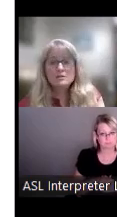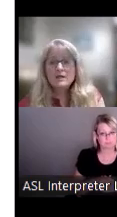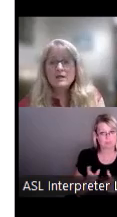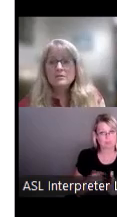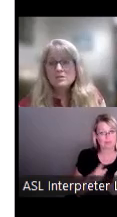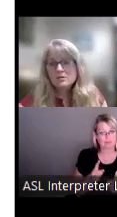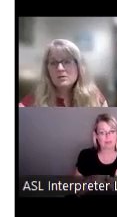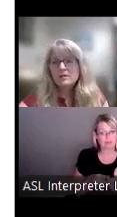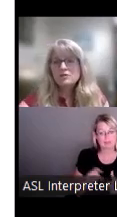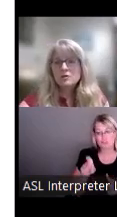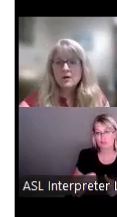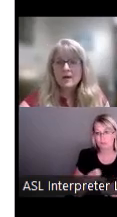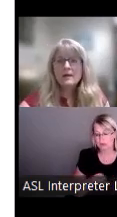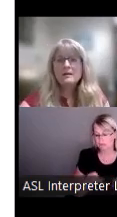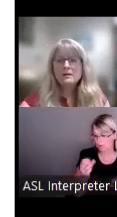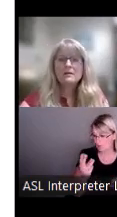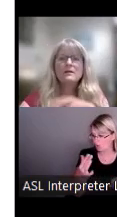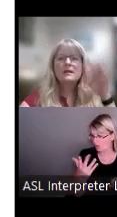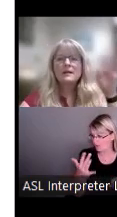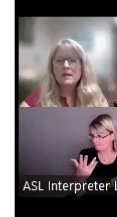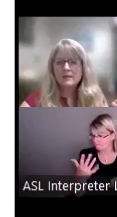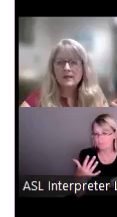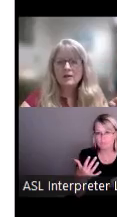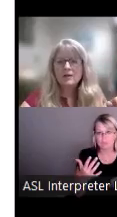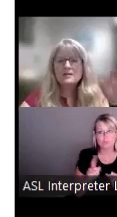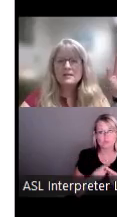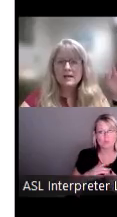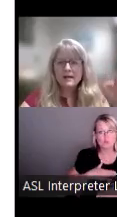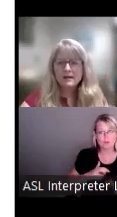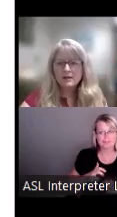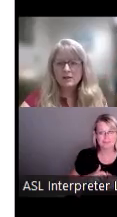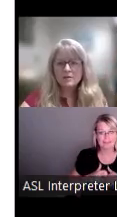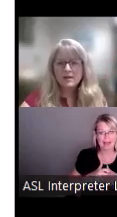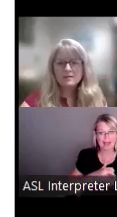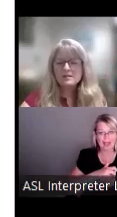should be able to enjoy climb up and get on a slide and go down